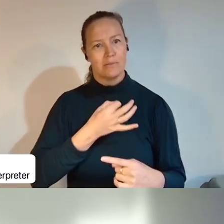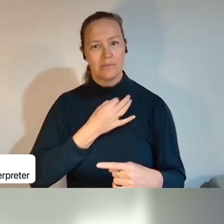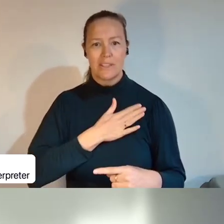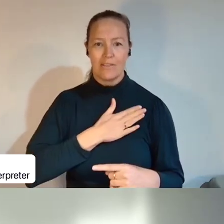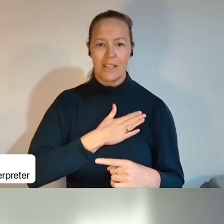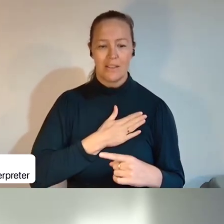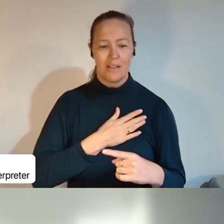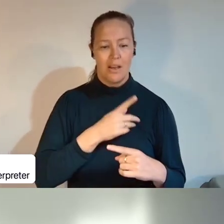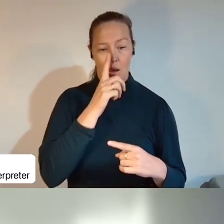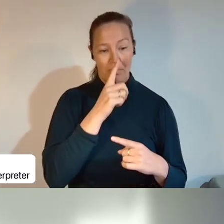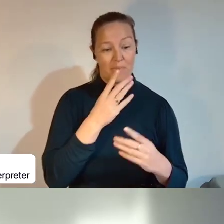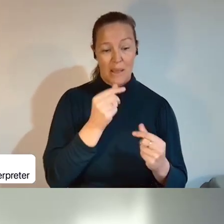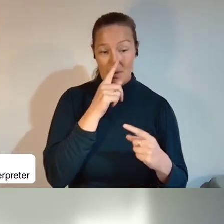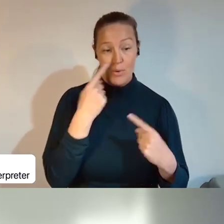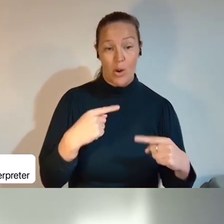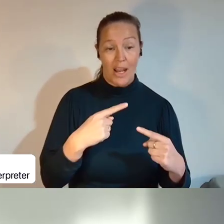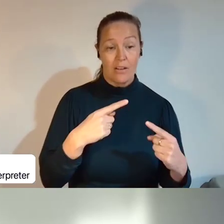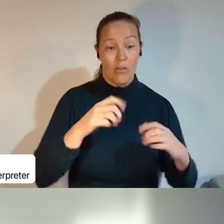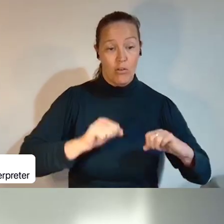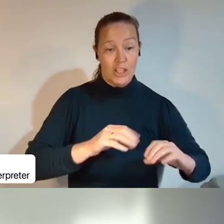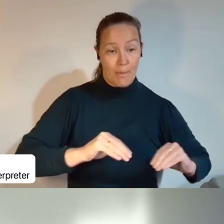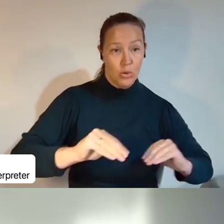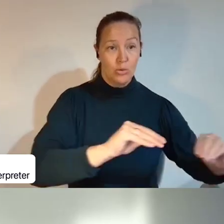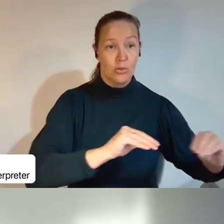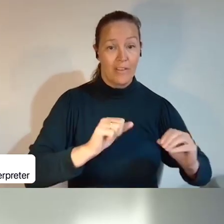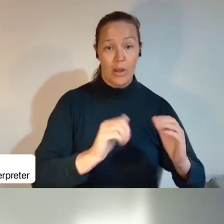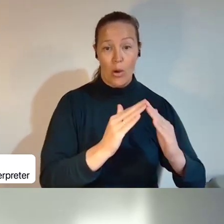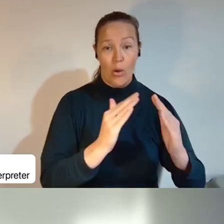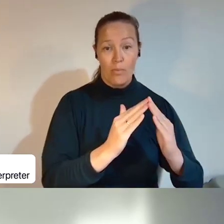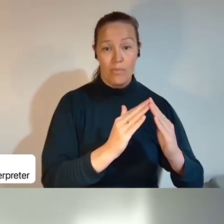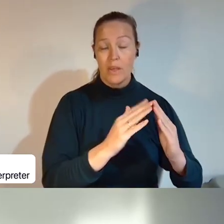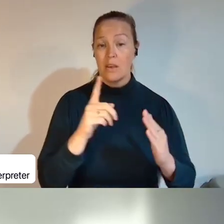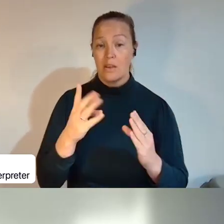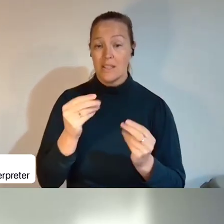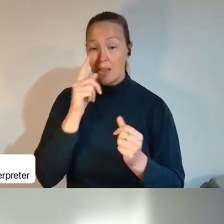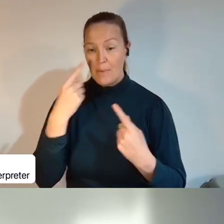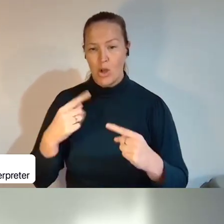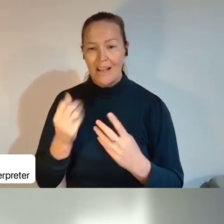in their own home. Some people weren't allowed to have a front door key. One person wasn't supported